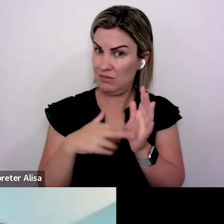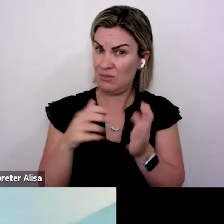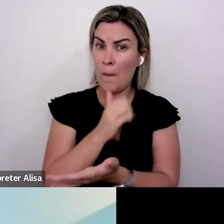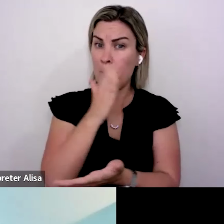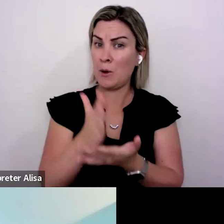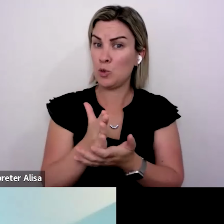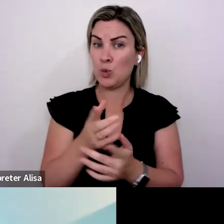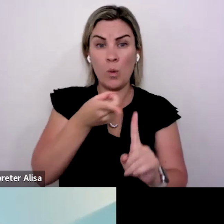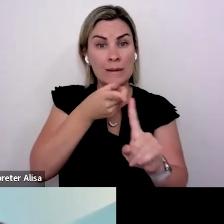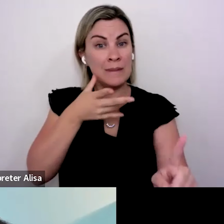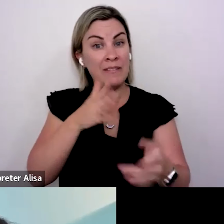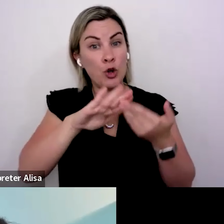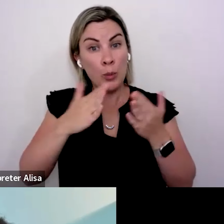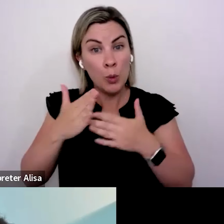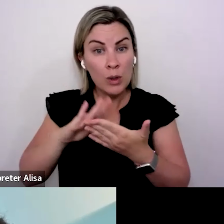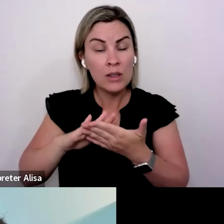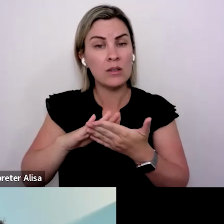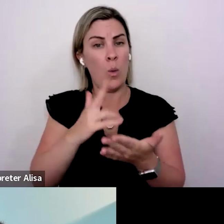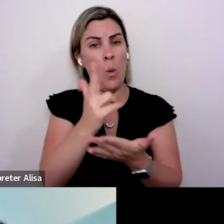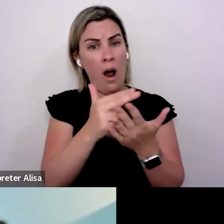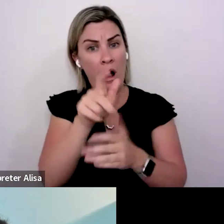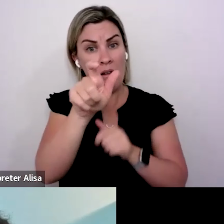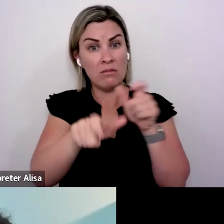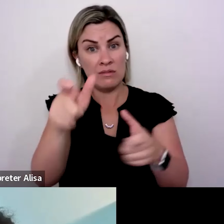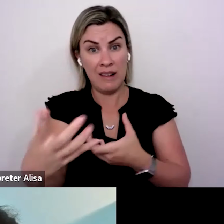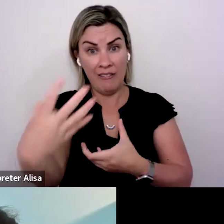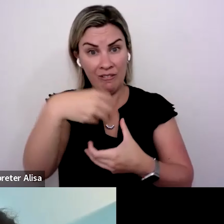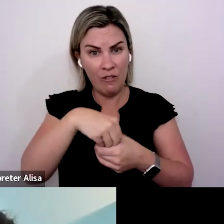credited for where that knowledge and culture is coming from.